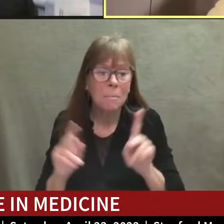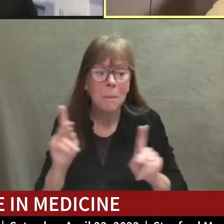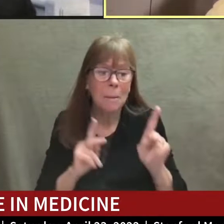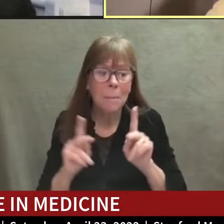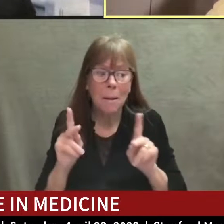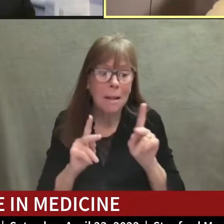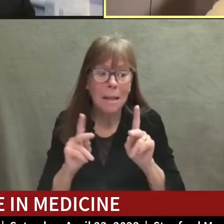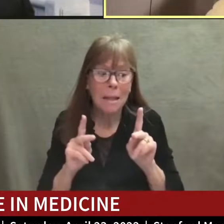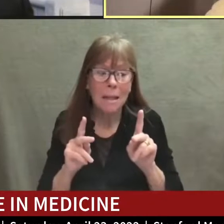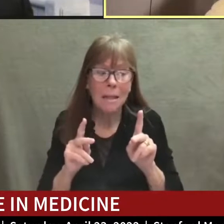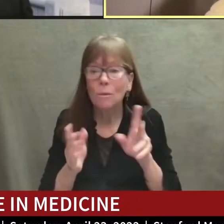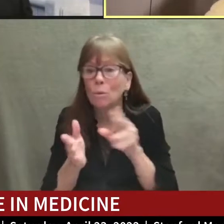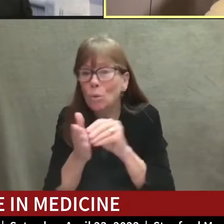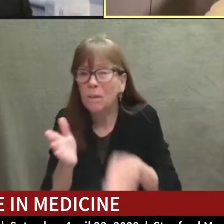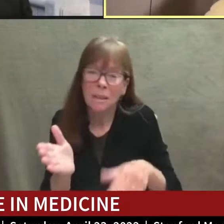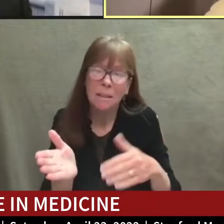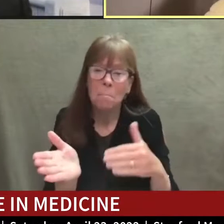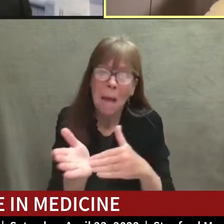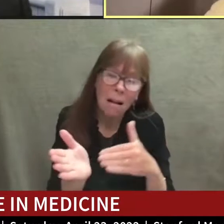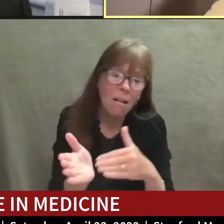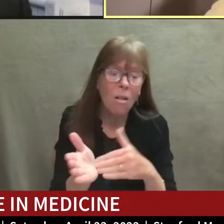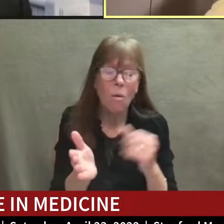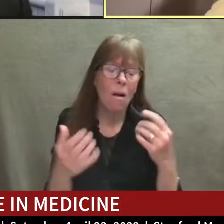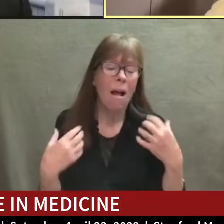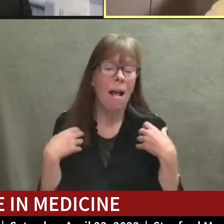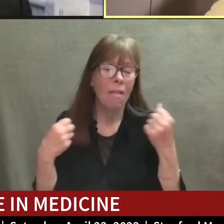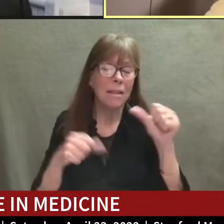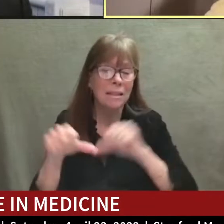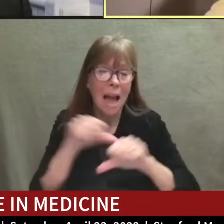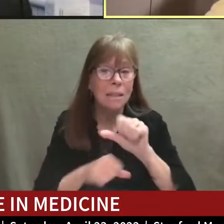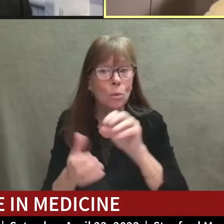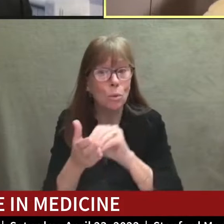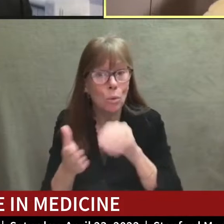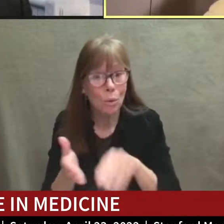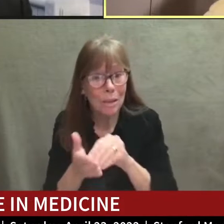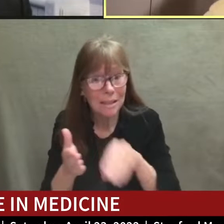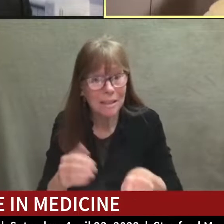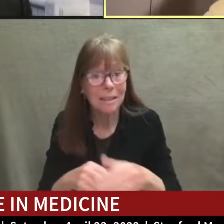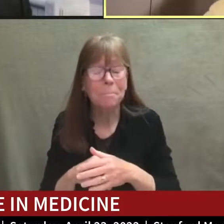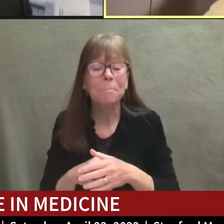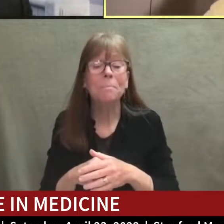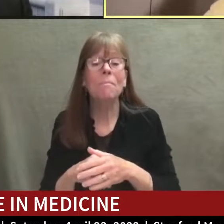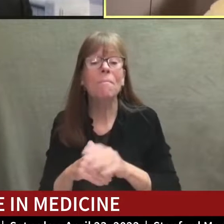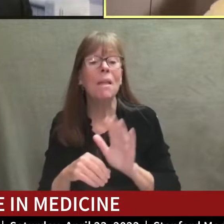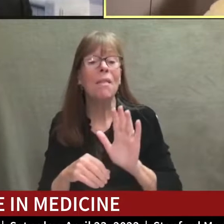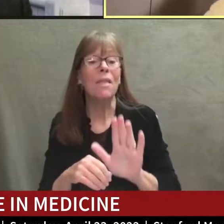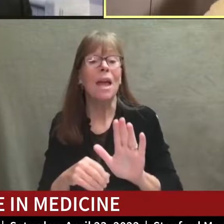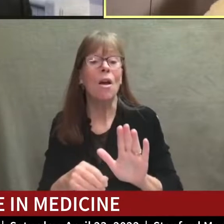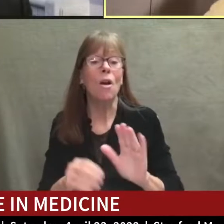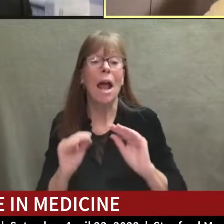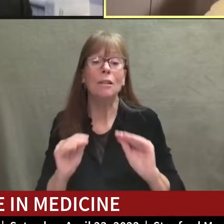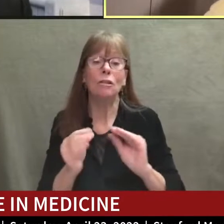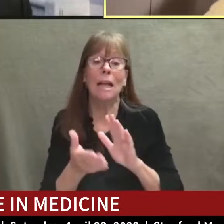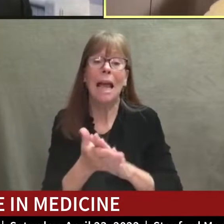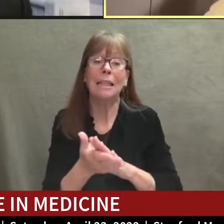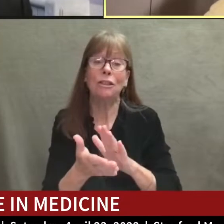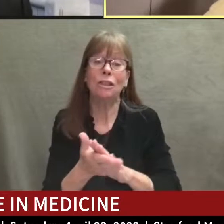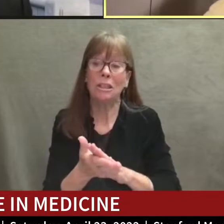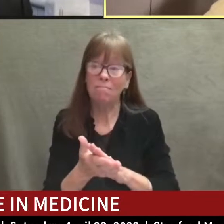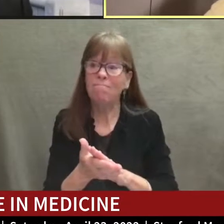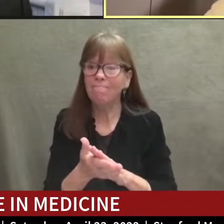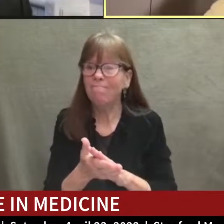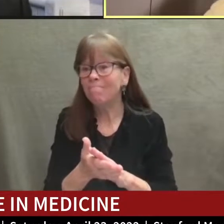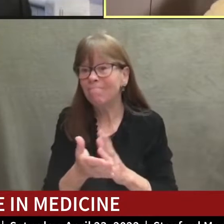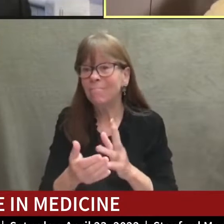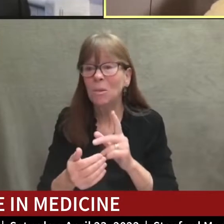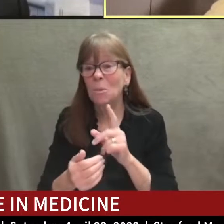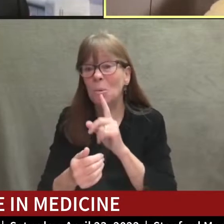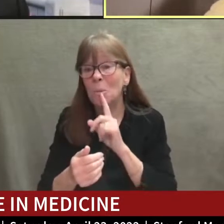students in the health sciences, how graduate education really does center those who can